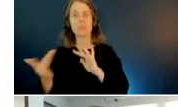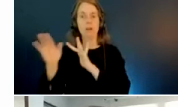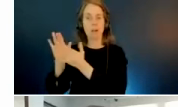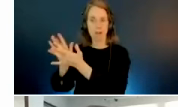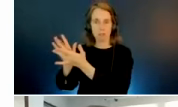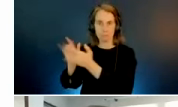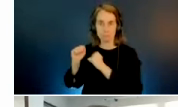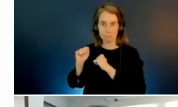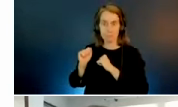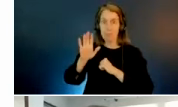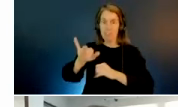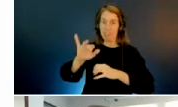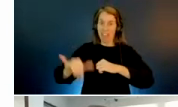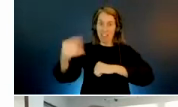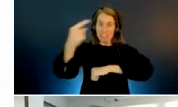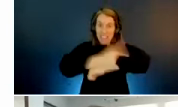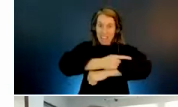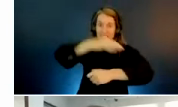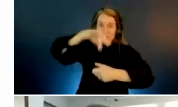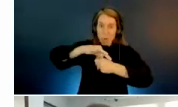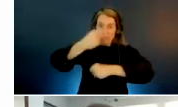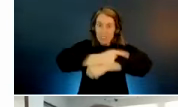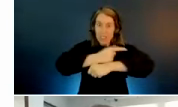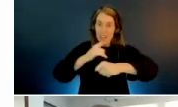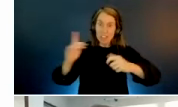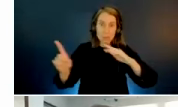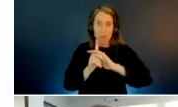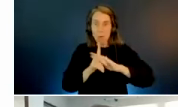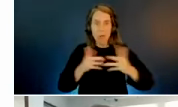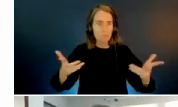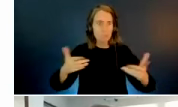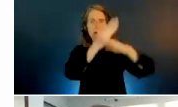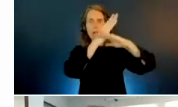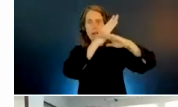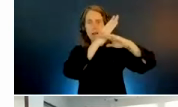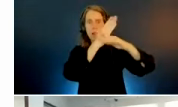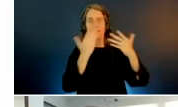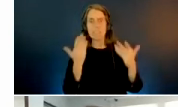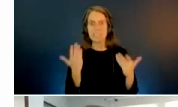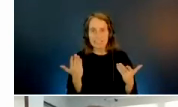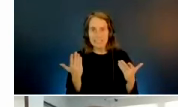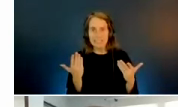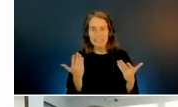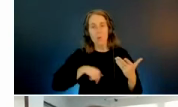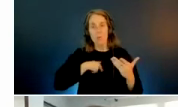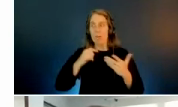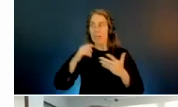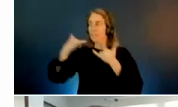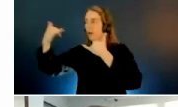on election day we can make calls and things like that um but that takes time um and and